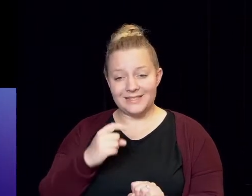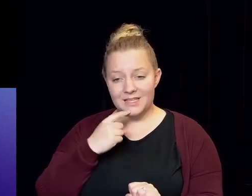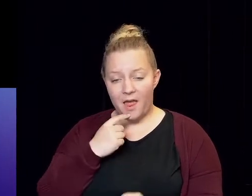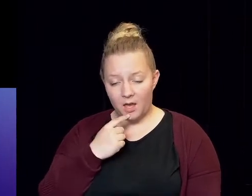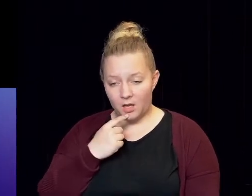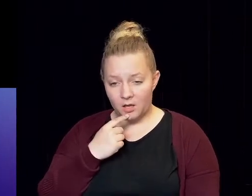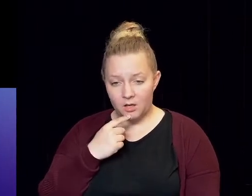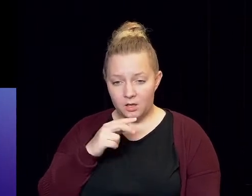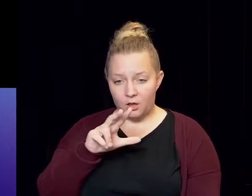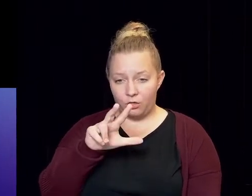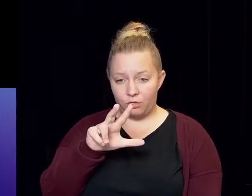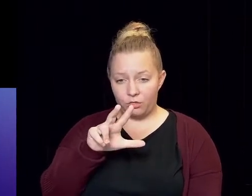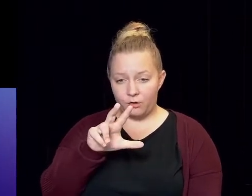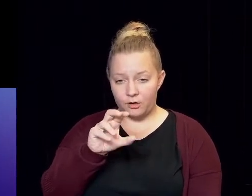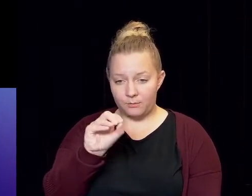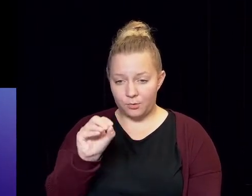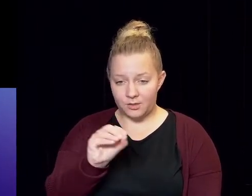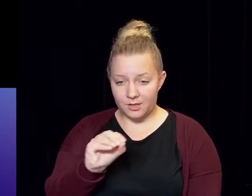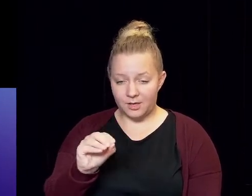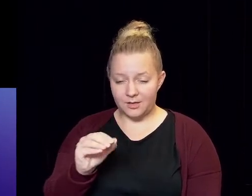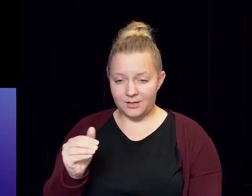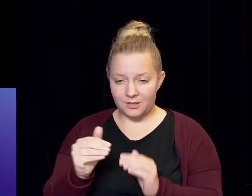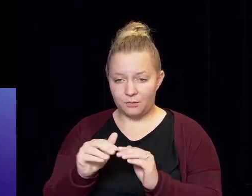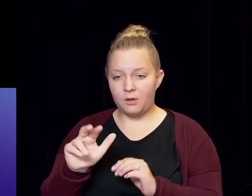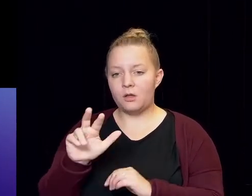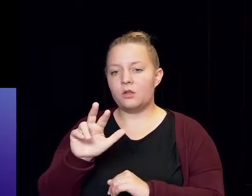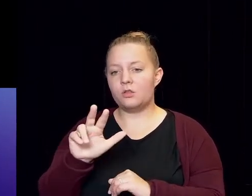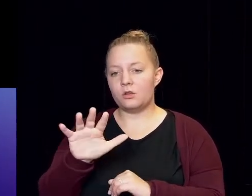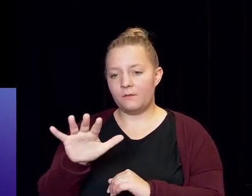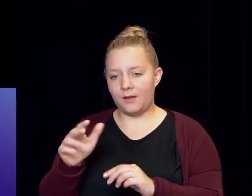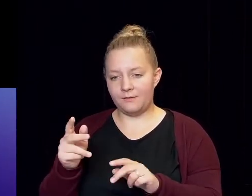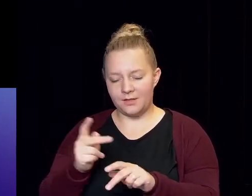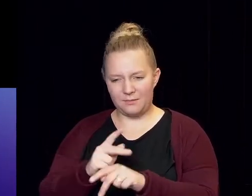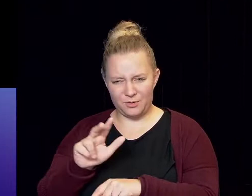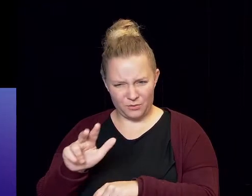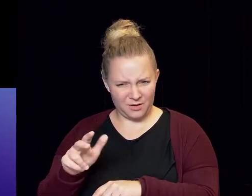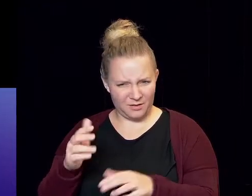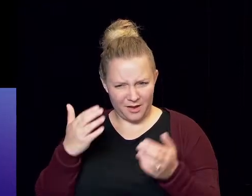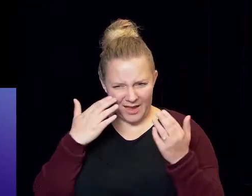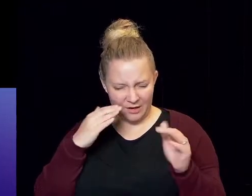30% is 35 times 3. I don't know if you guys are good with your mental math,